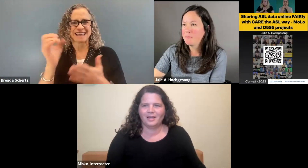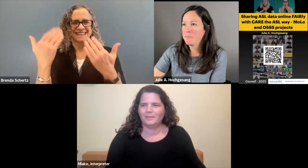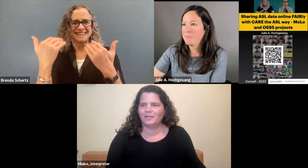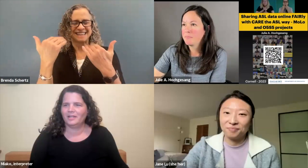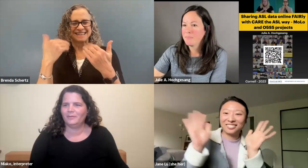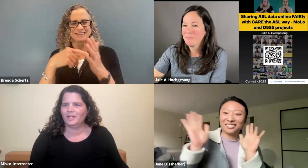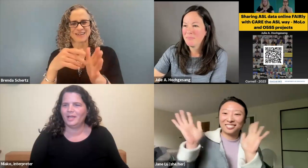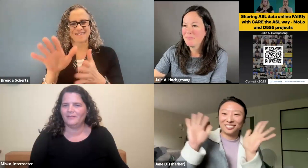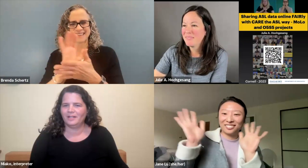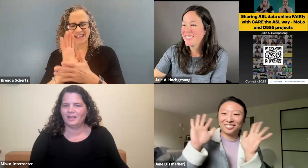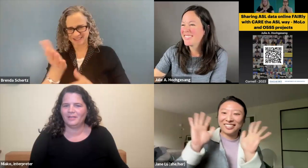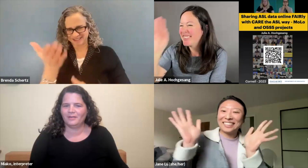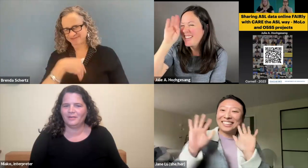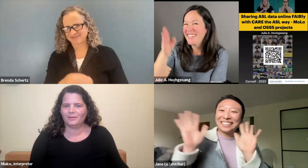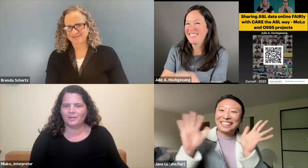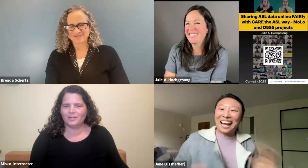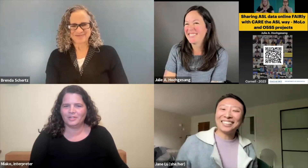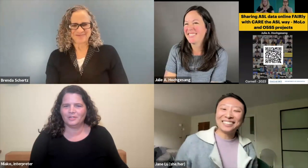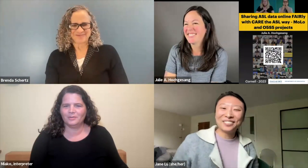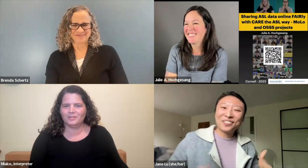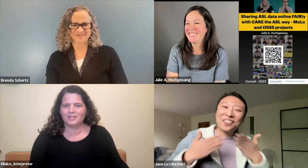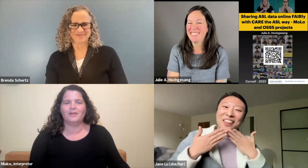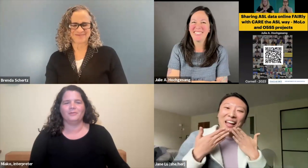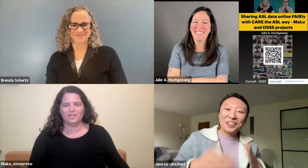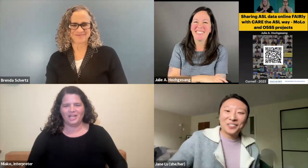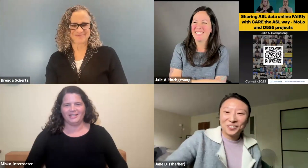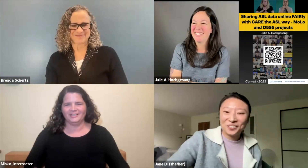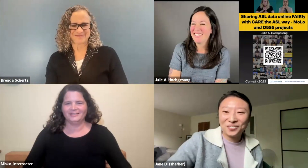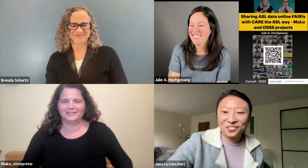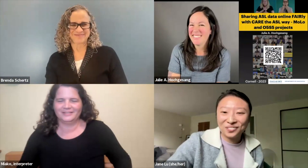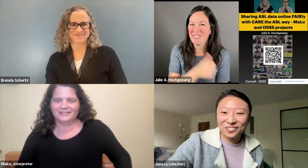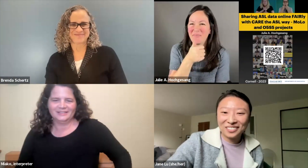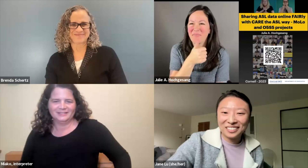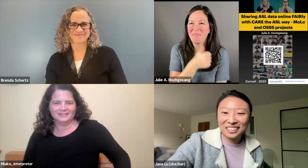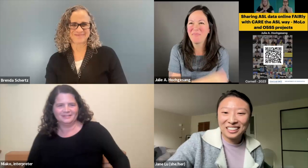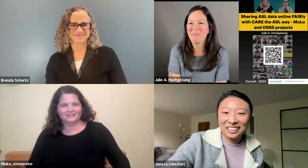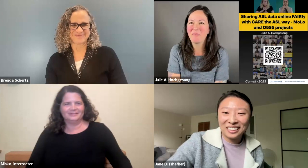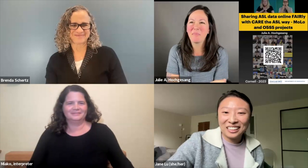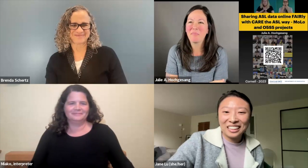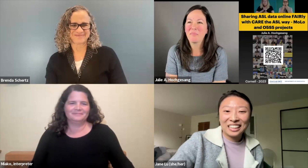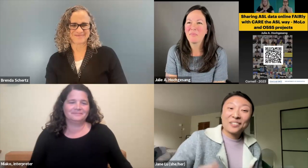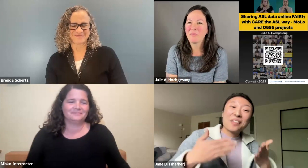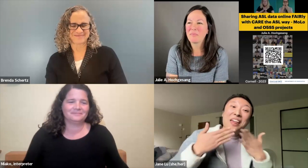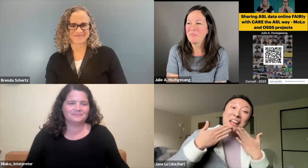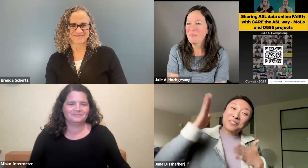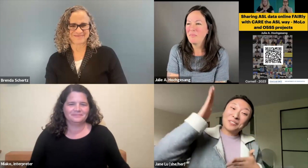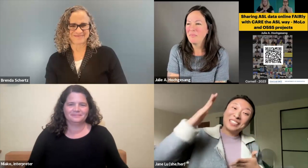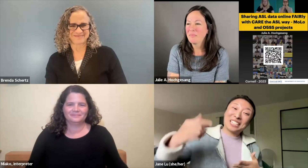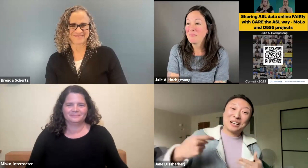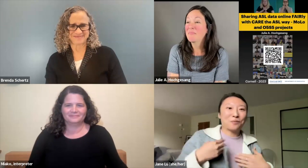I believe we have another question who is it oh Jane